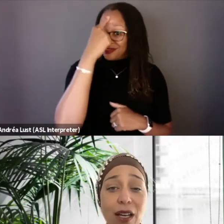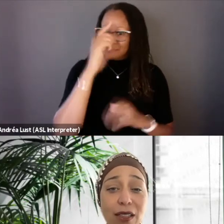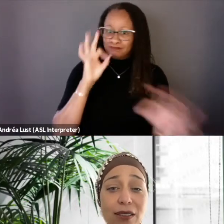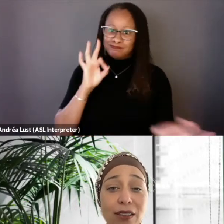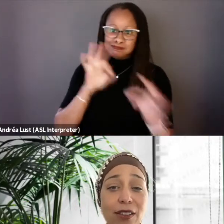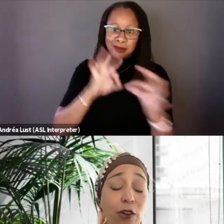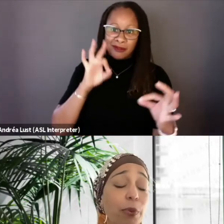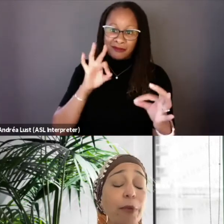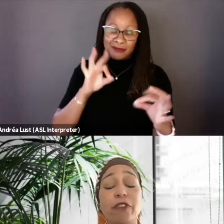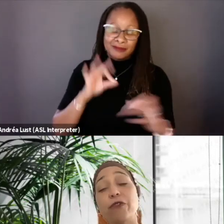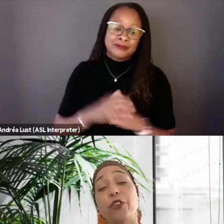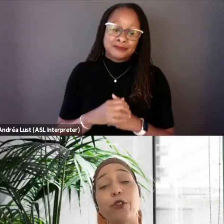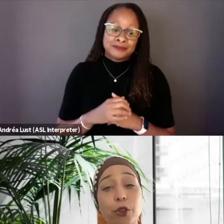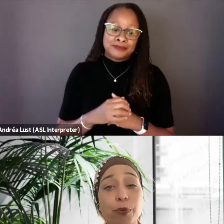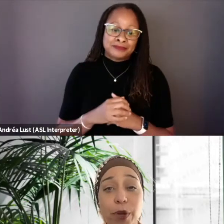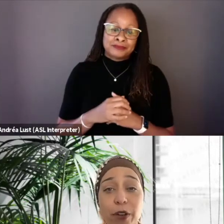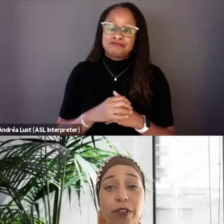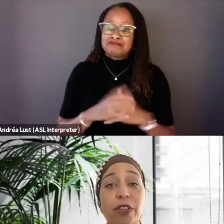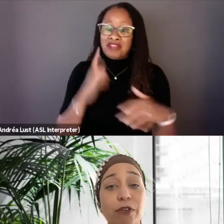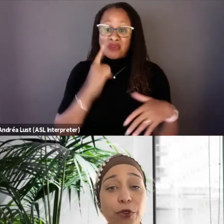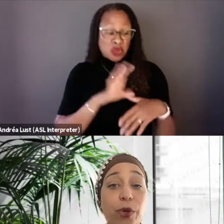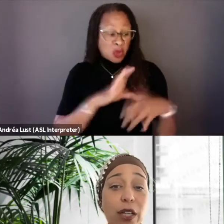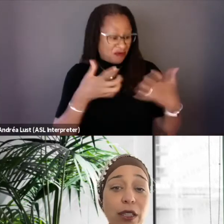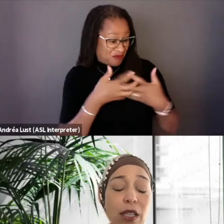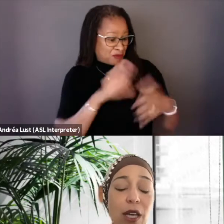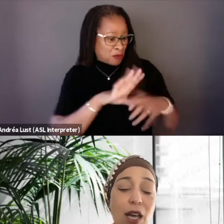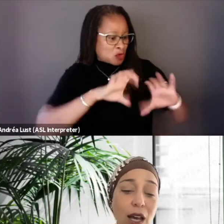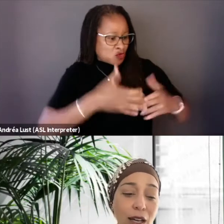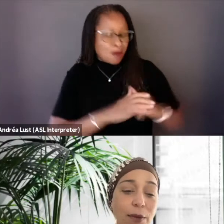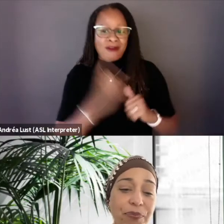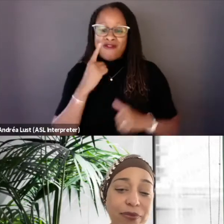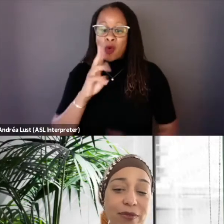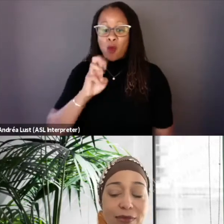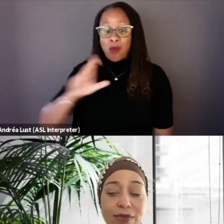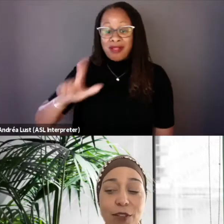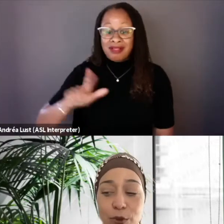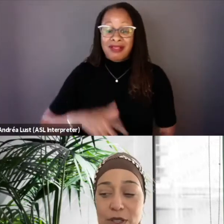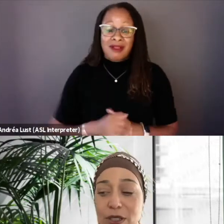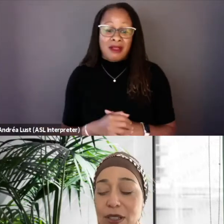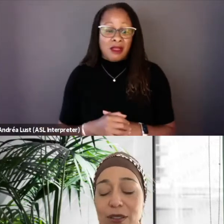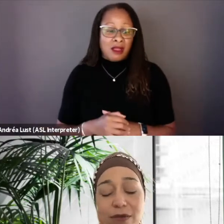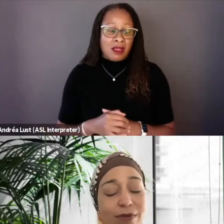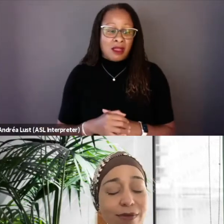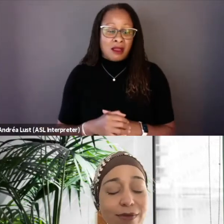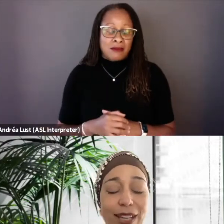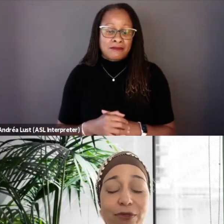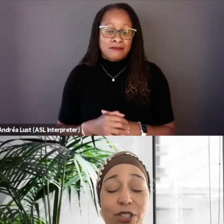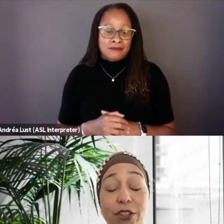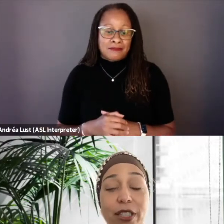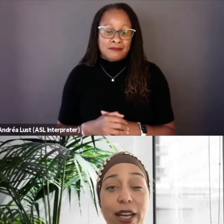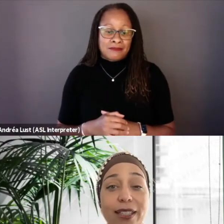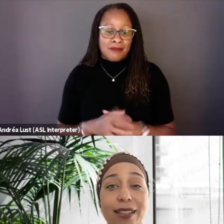a perfect fit for your group, a perfect fit for Will. Of course, you know, after hearing the idea